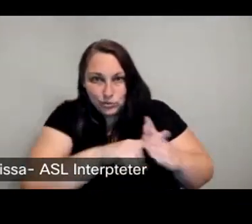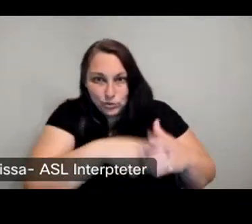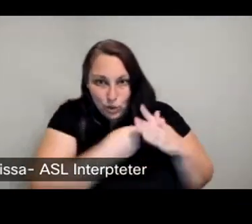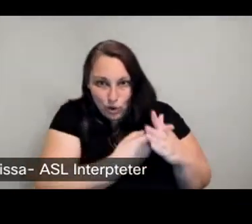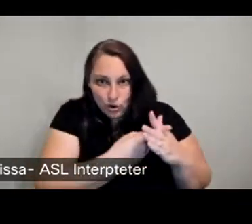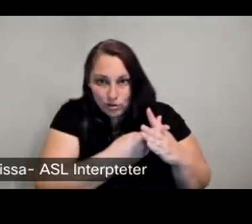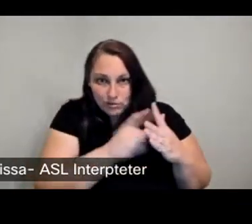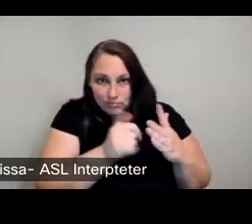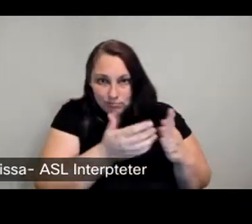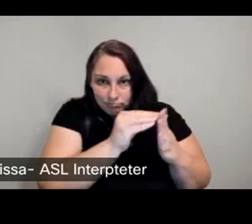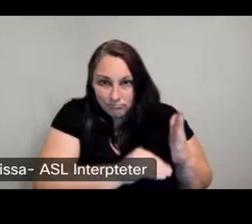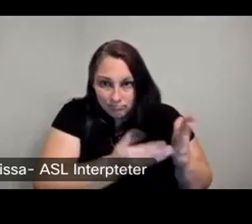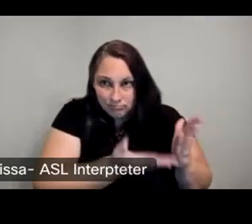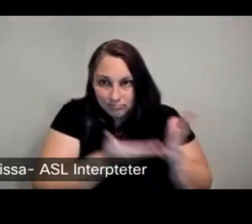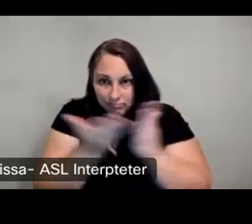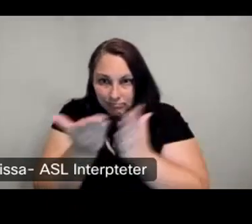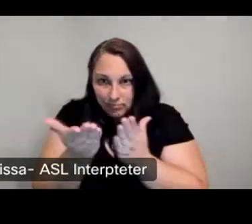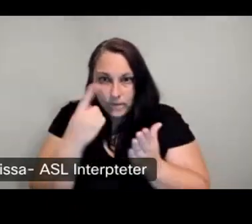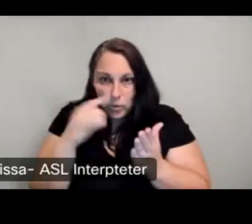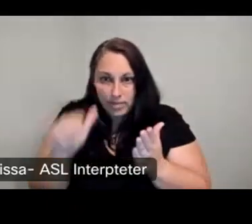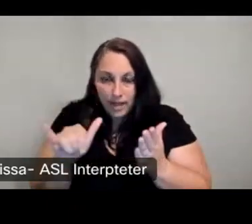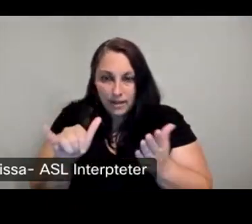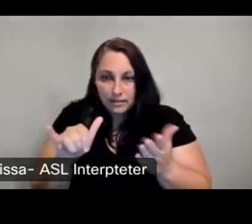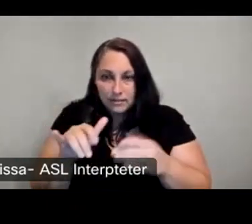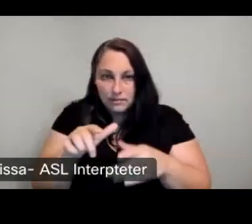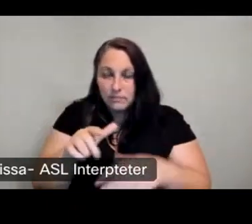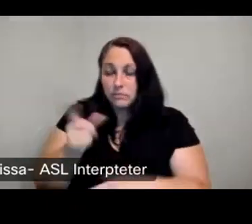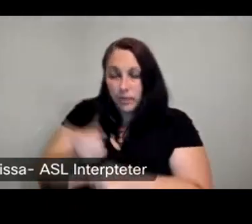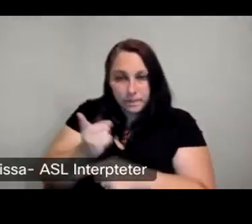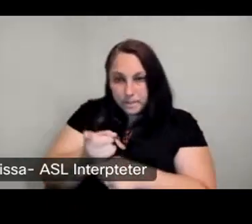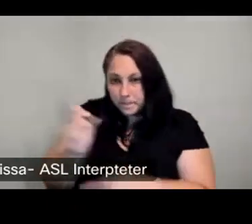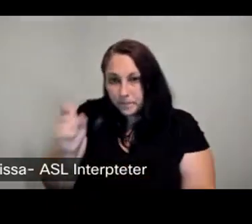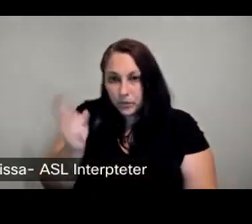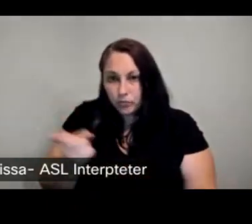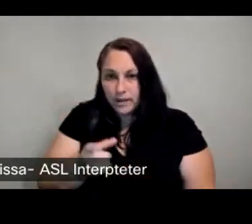you would have to put in a request for a bus turnaround location and look I'm not blaming you